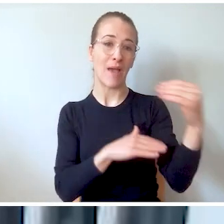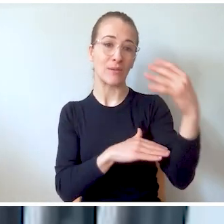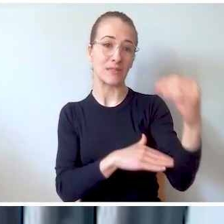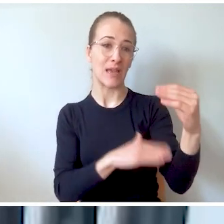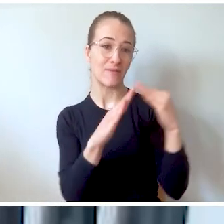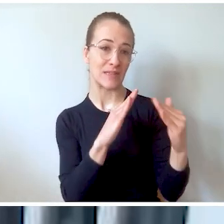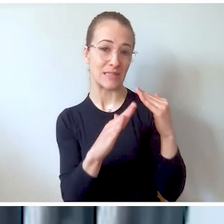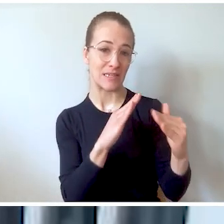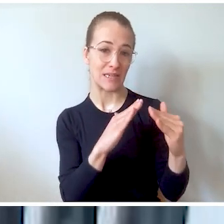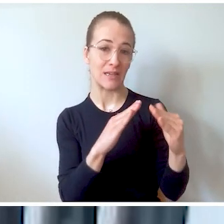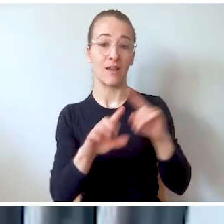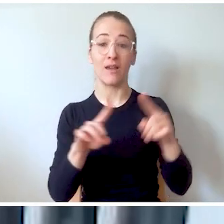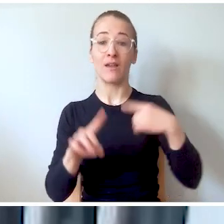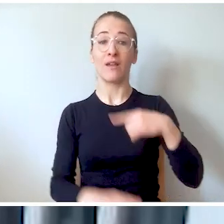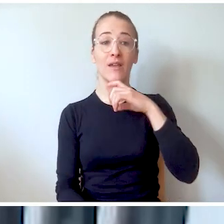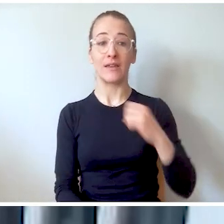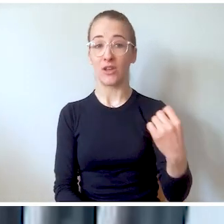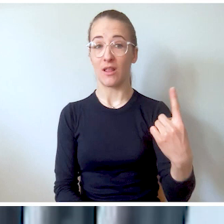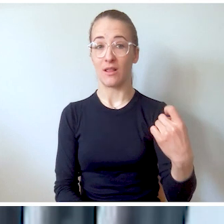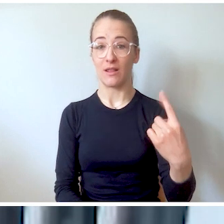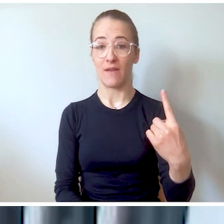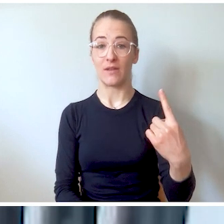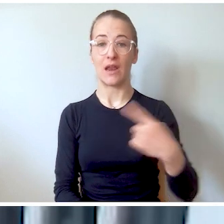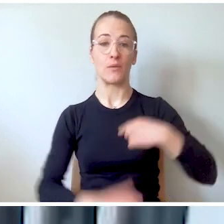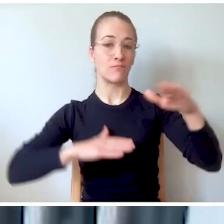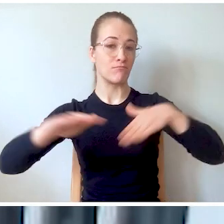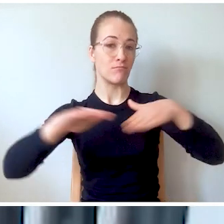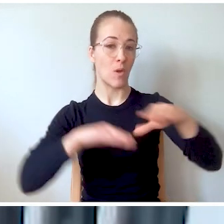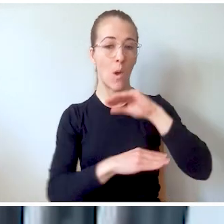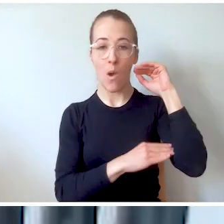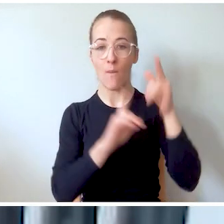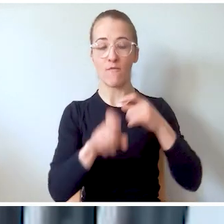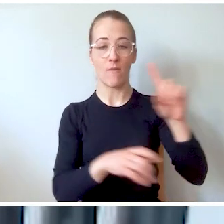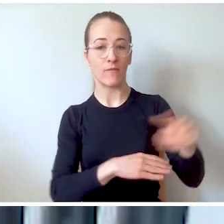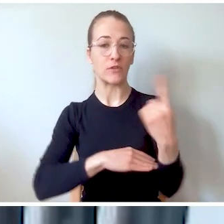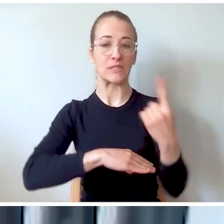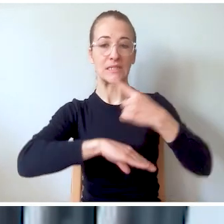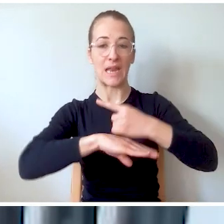But when I was 11 years old, I was walking home from my first day of seventh grade